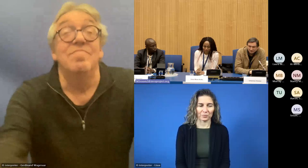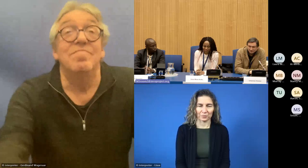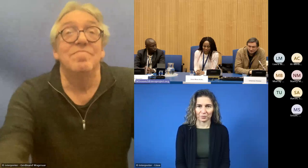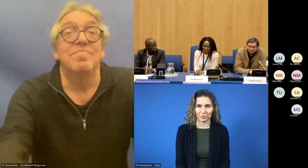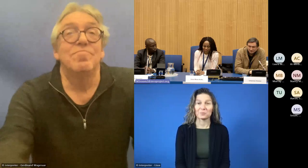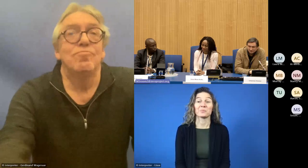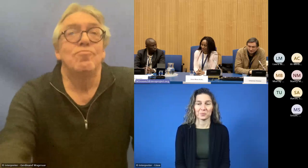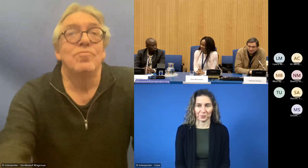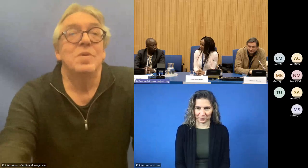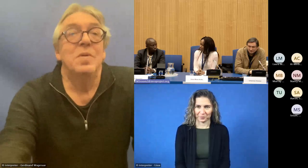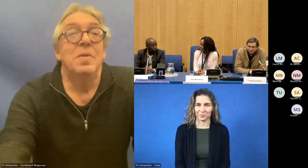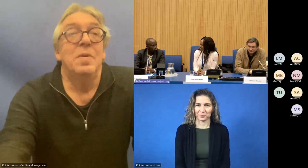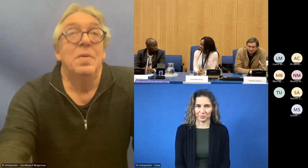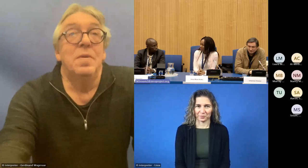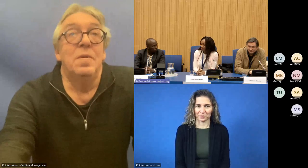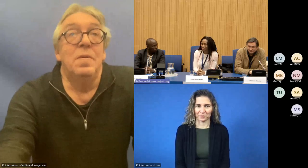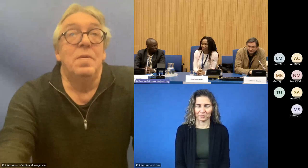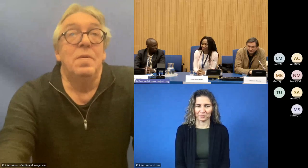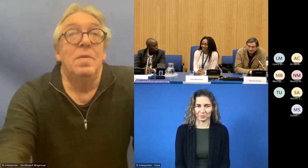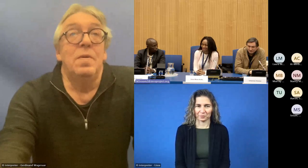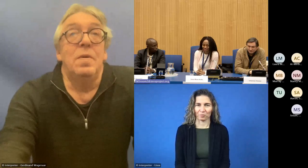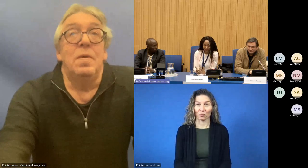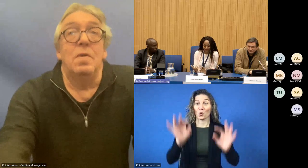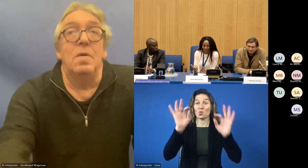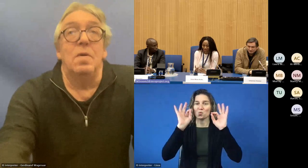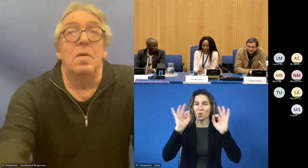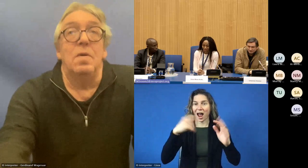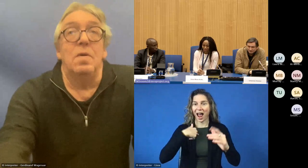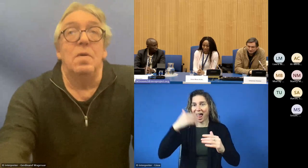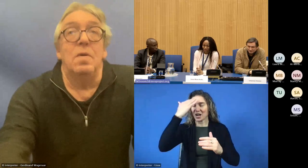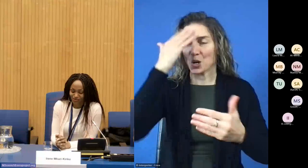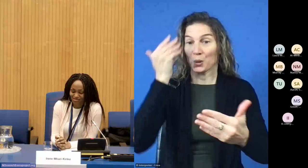want to give Gilbert a chance to say anything he needs to say. He can also